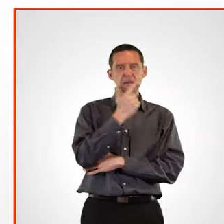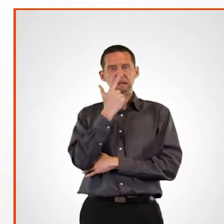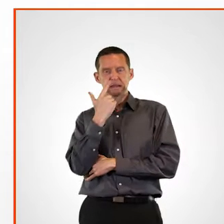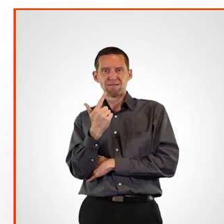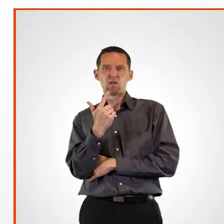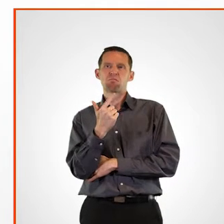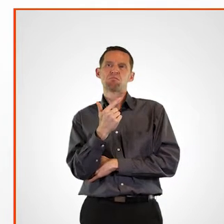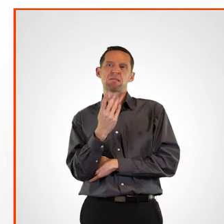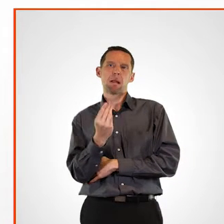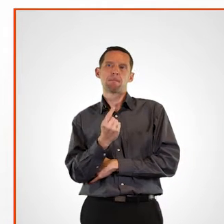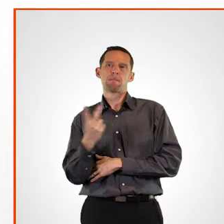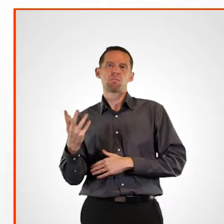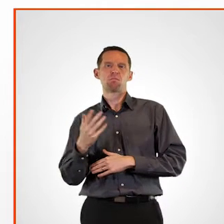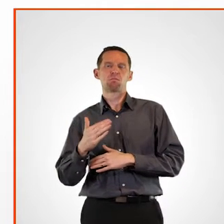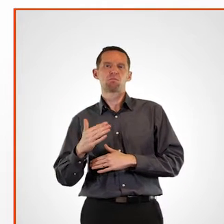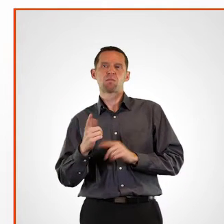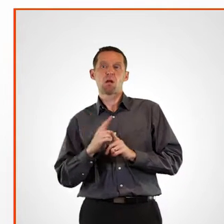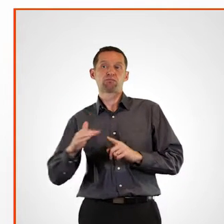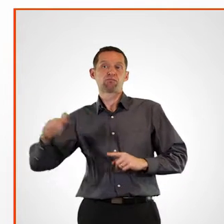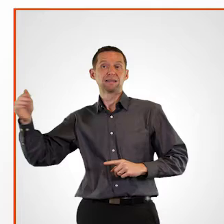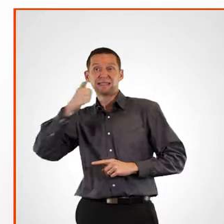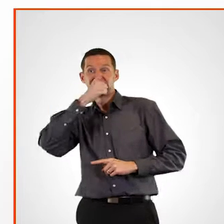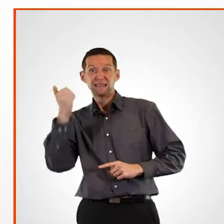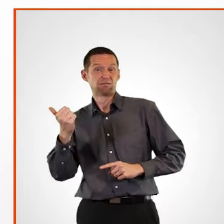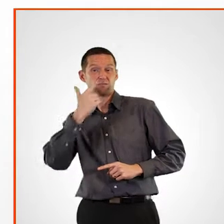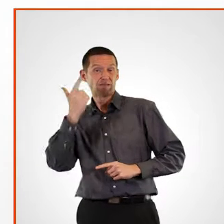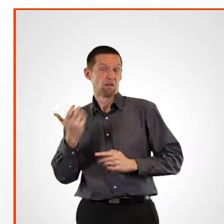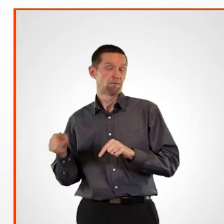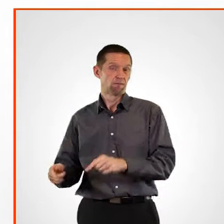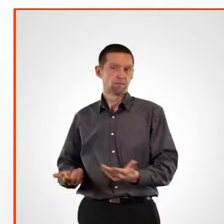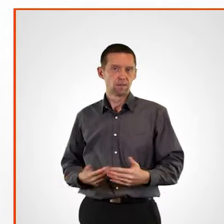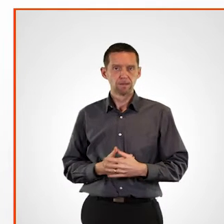to we had a couple I think of 16, 17-year-olds in there.